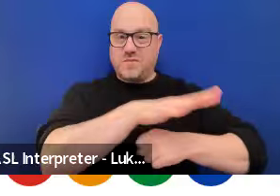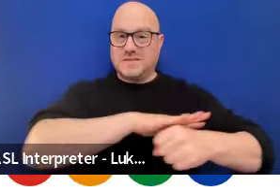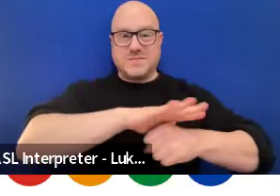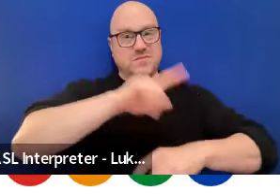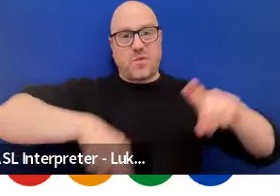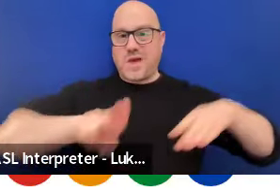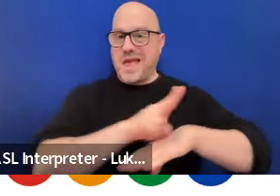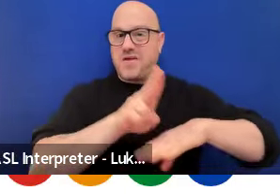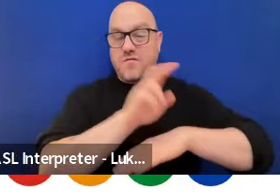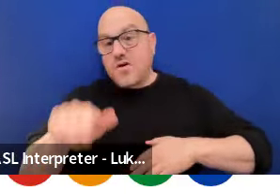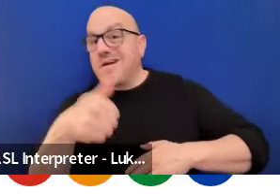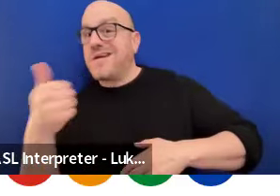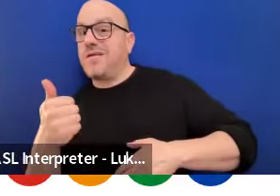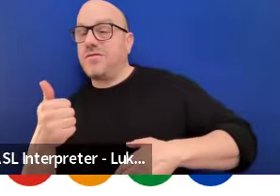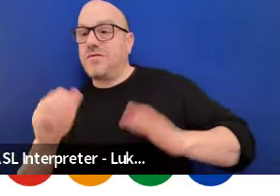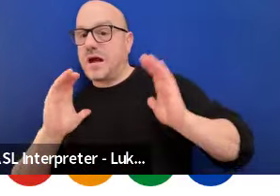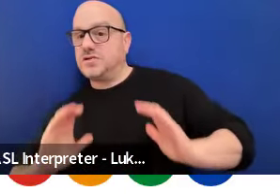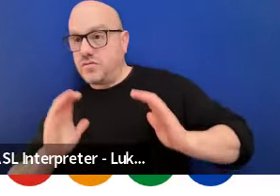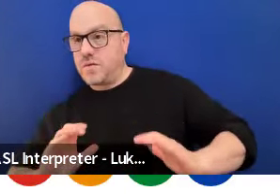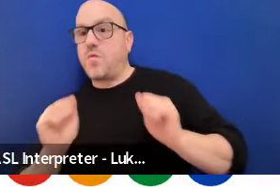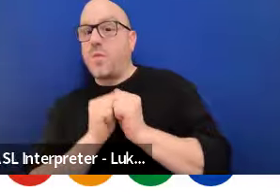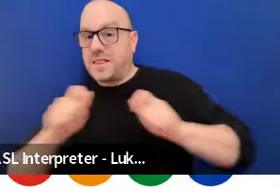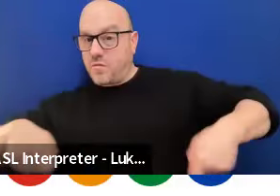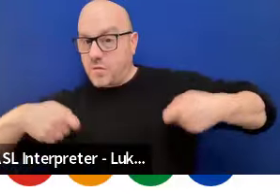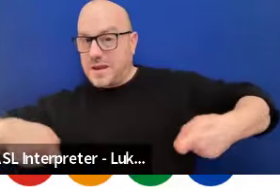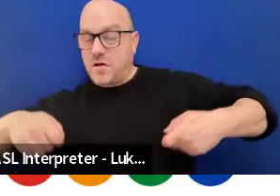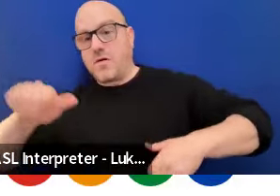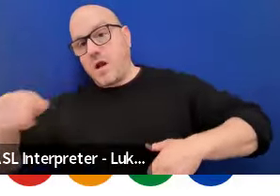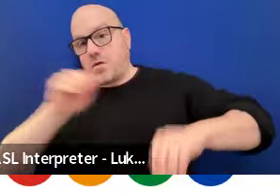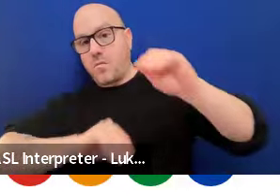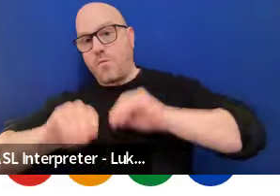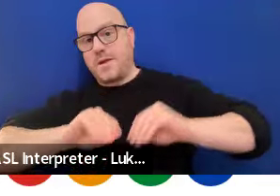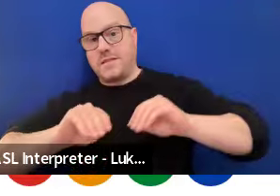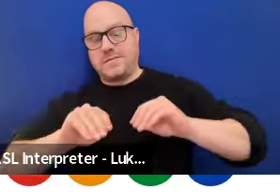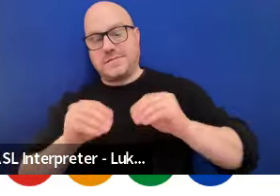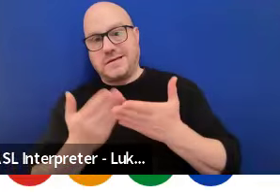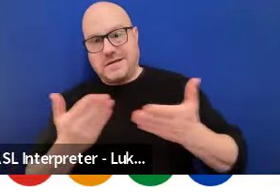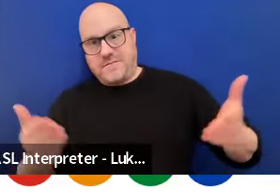SECURED IN THAT SPACE, IT IS REMOVING THAT WHEELCHAIR SECUREMENT SPACE FROM BEING USED FOR ANOTHER PASSENGER IN A WHEELED